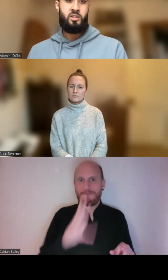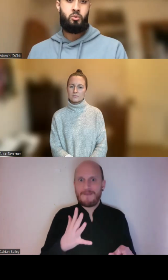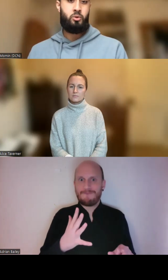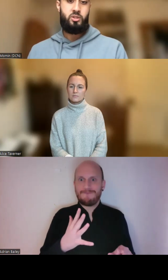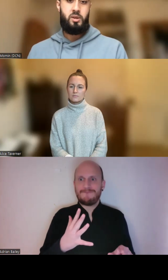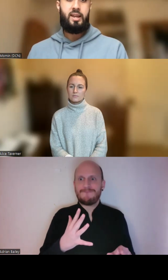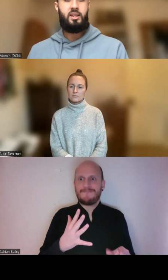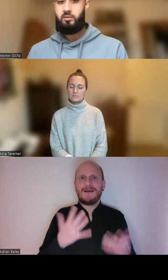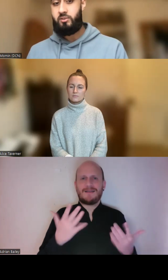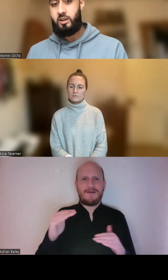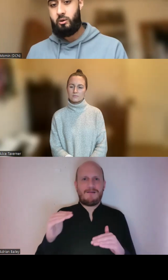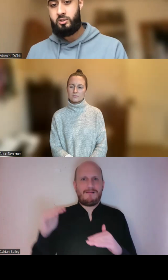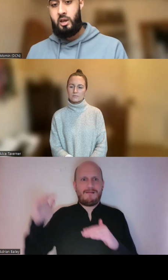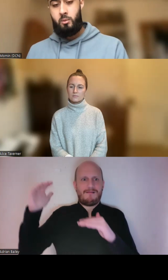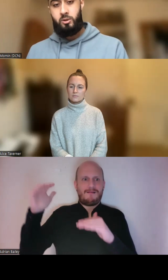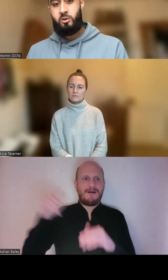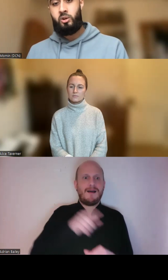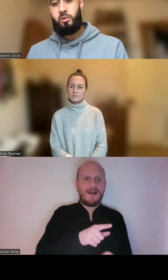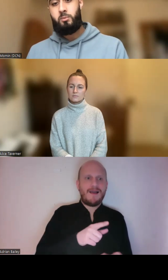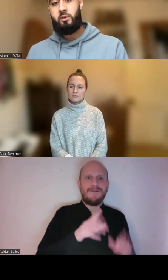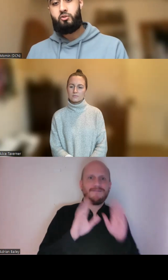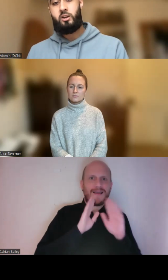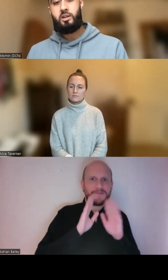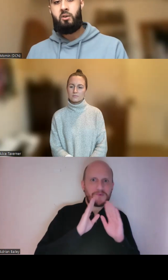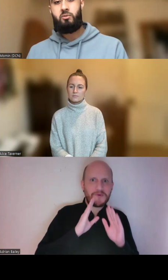Facebook used to be 18 to 50-year-olds but slowly people have trickled down